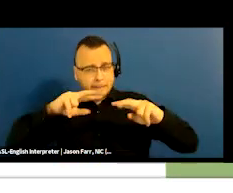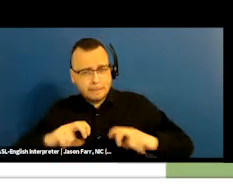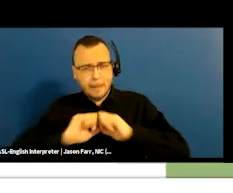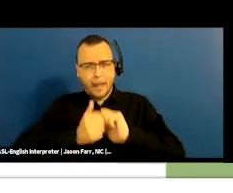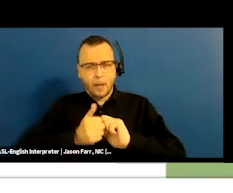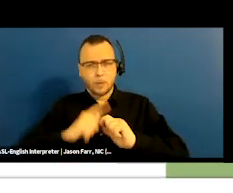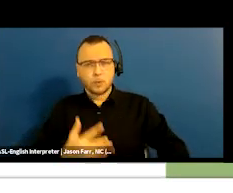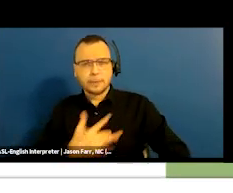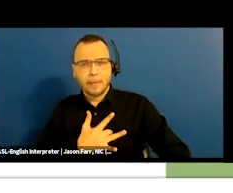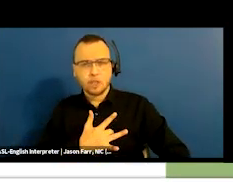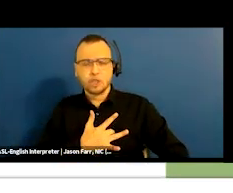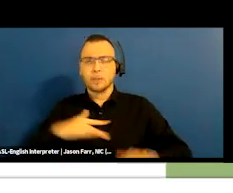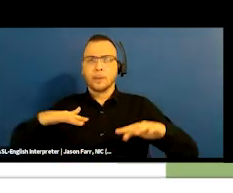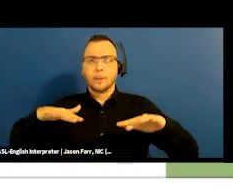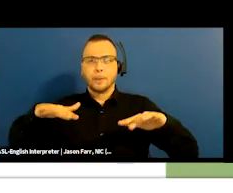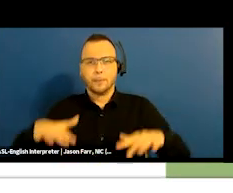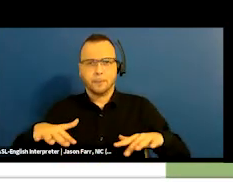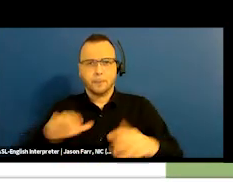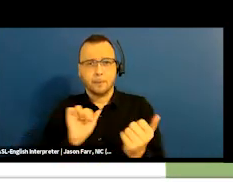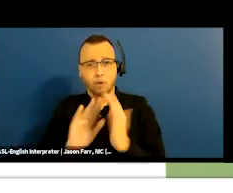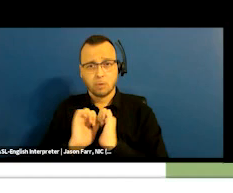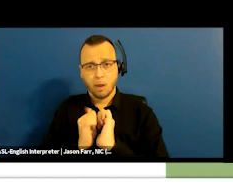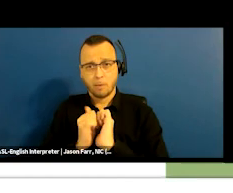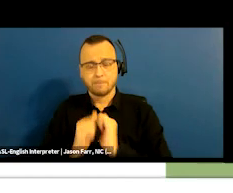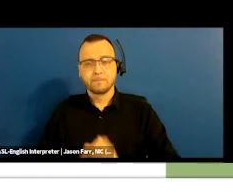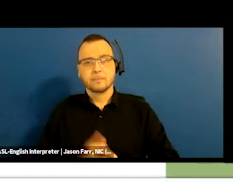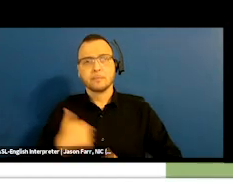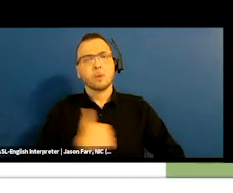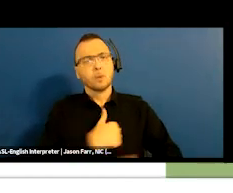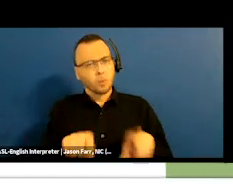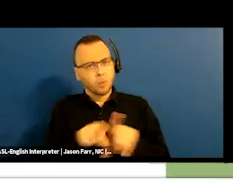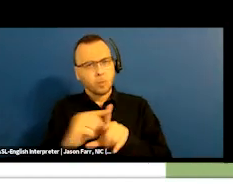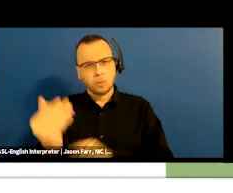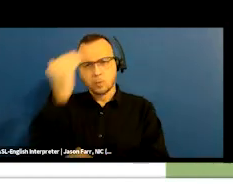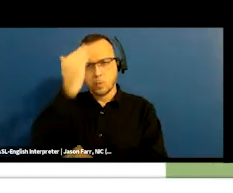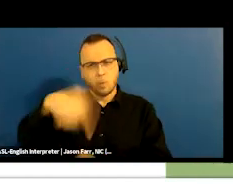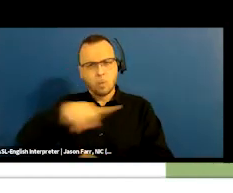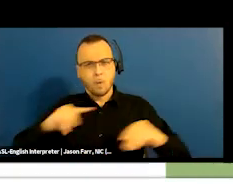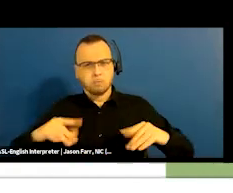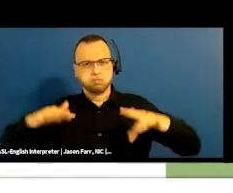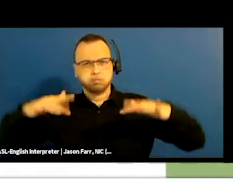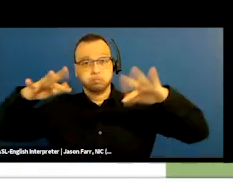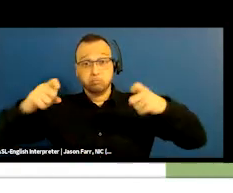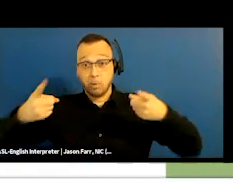So today, we're going to talk through using a trauma-informed lens to help understand agitated